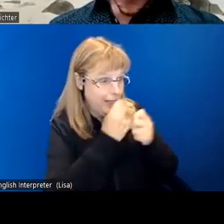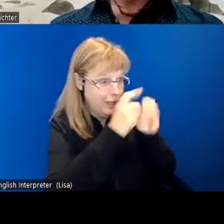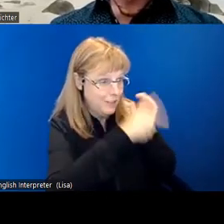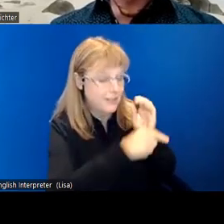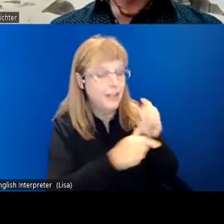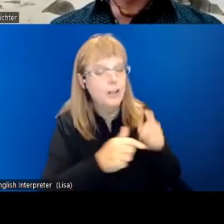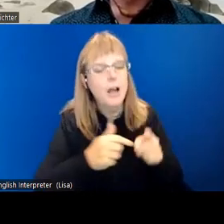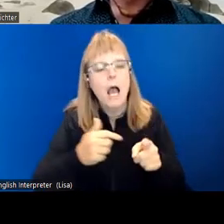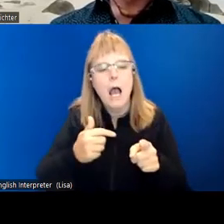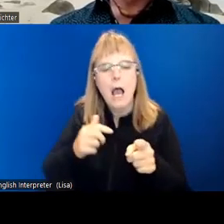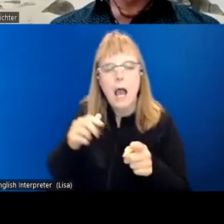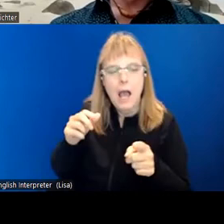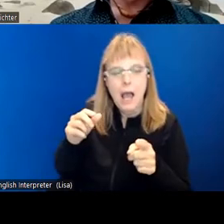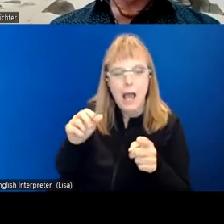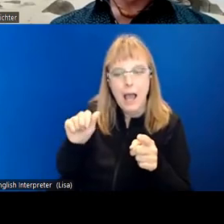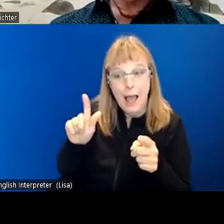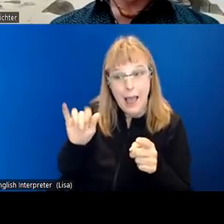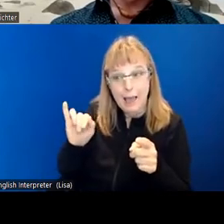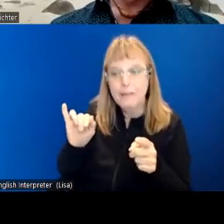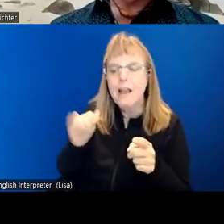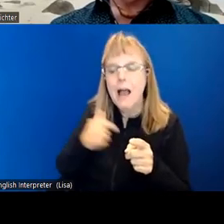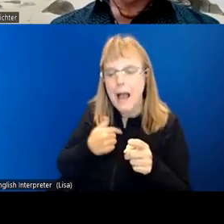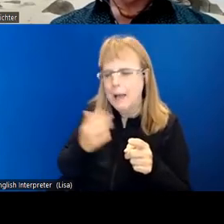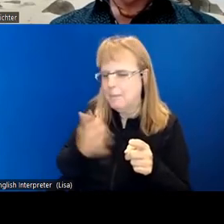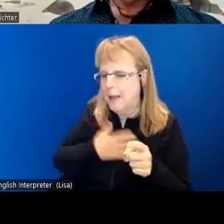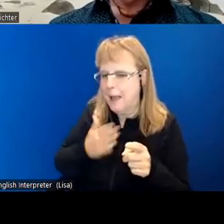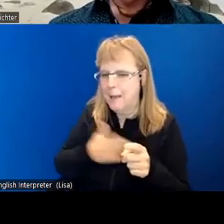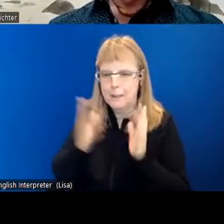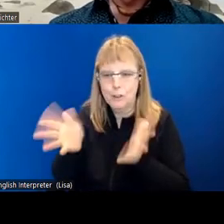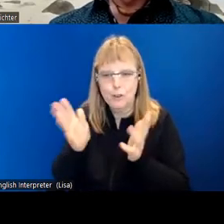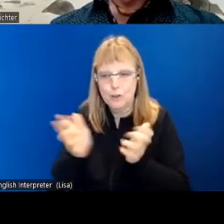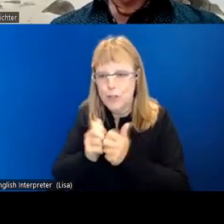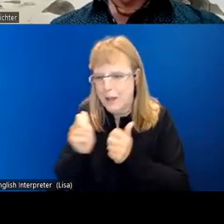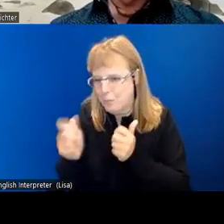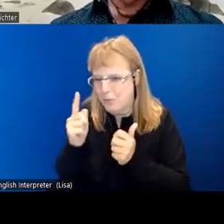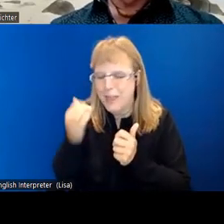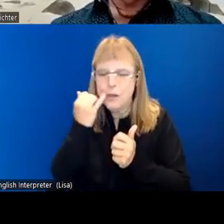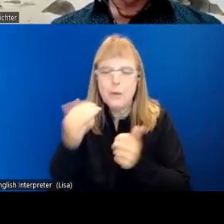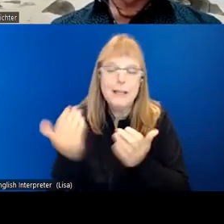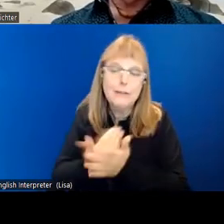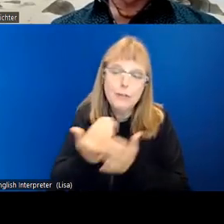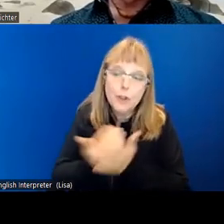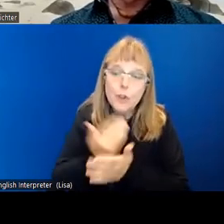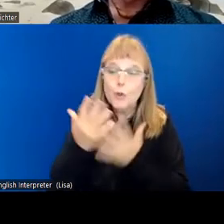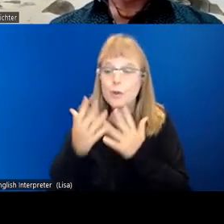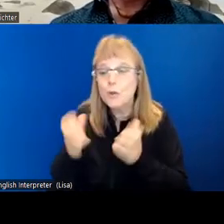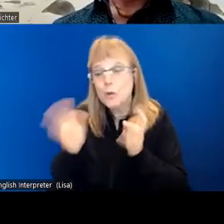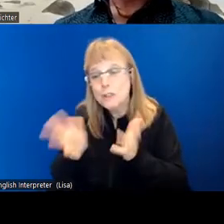so if anyone is here and is new, when you see me, come and chat, I'm always out for a good chat. So.